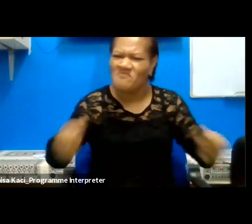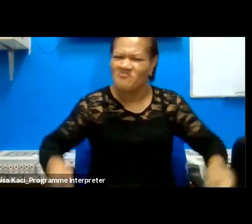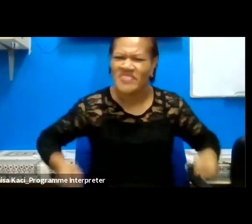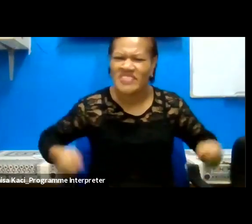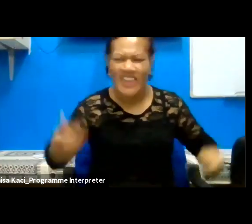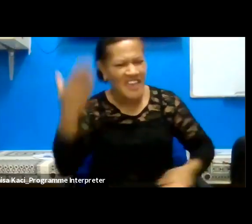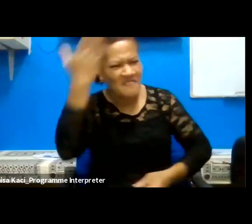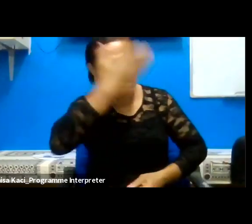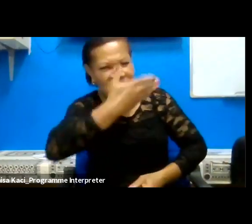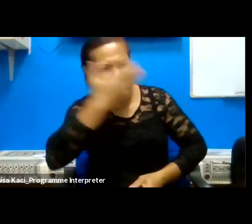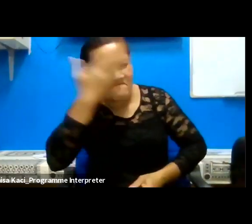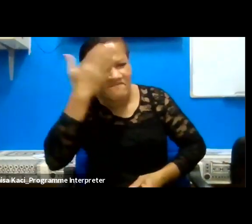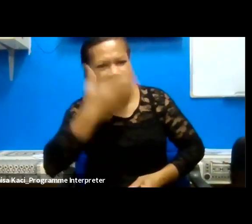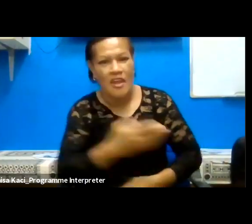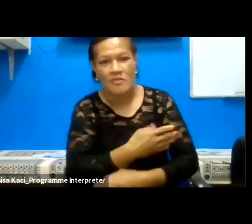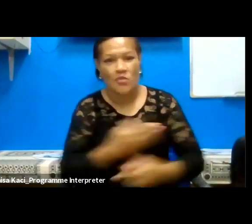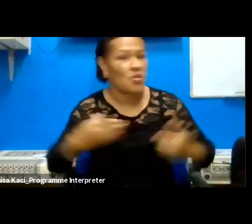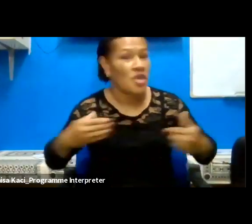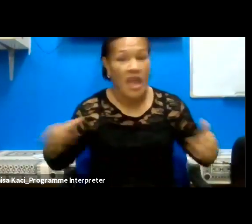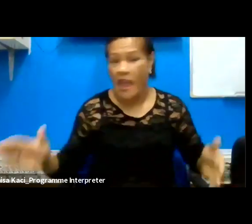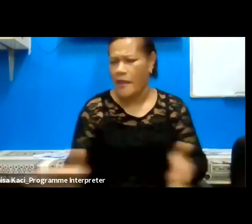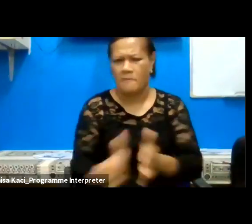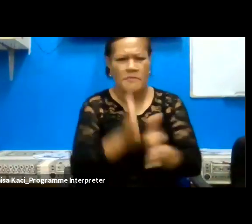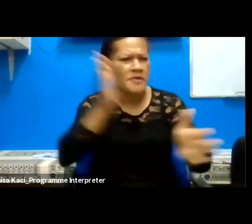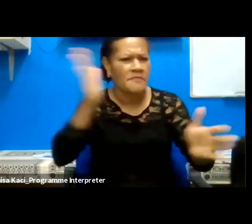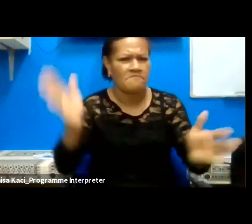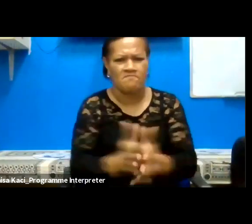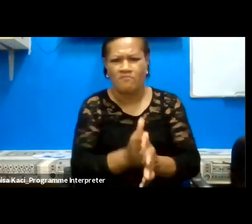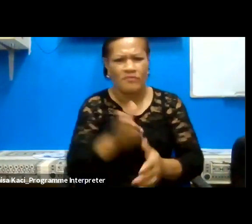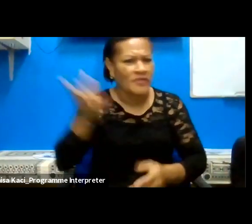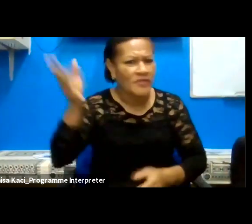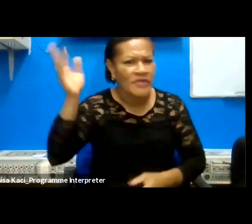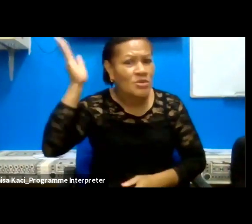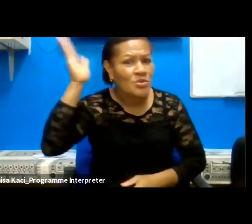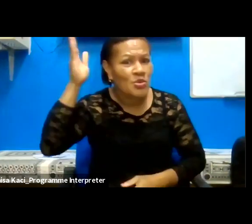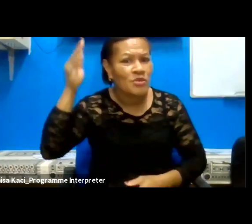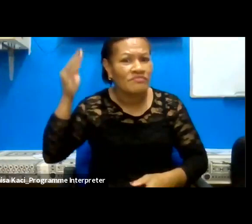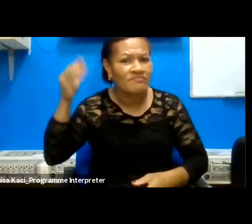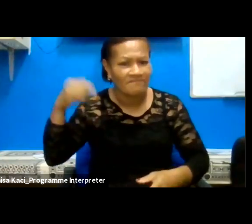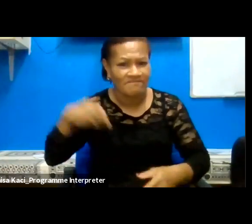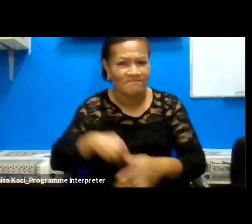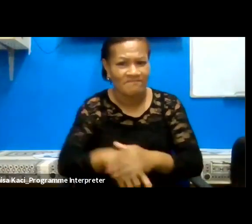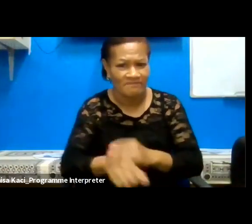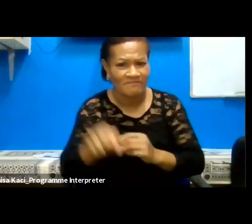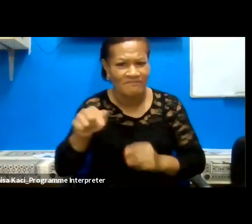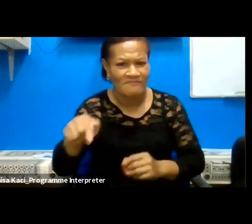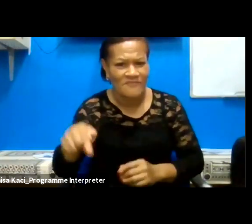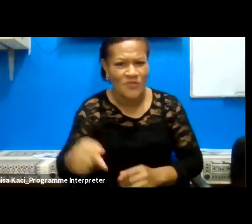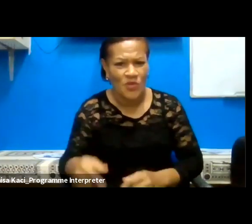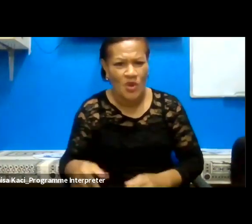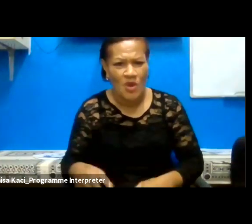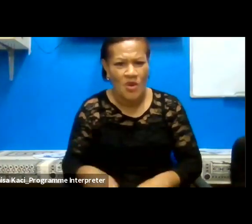we have what a walk ready program we have. We try to Give